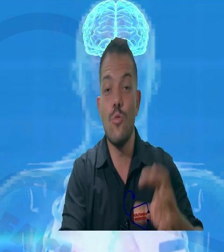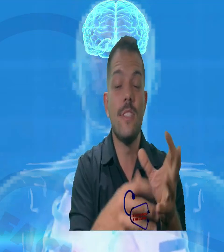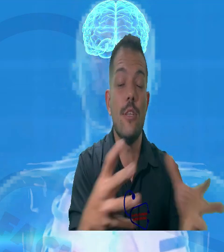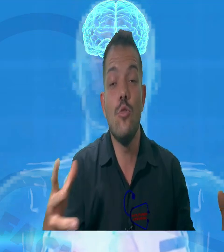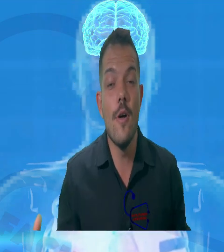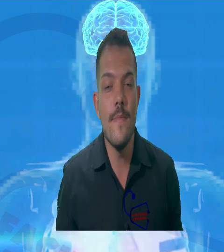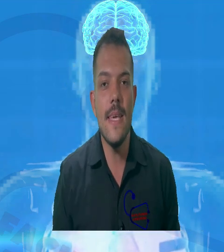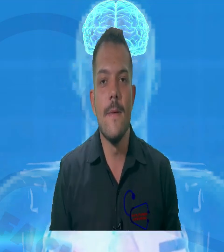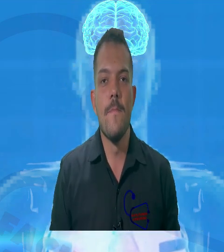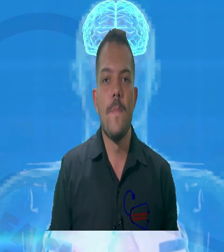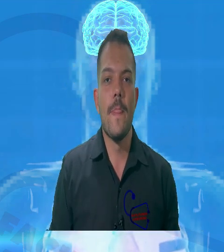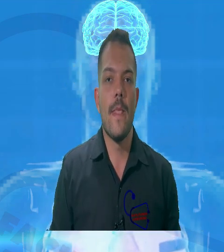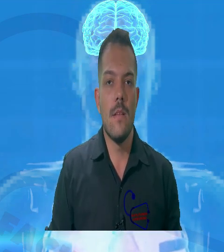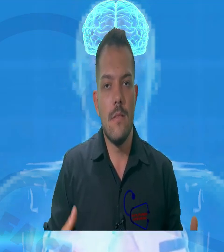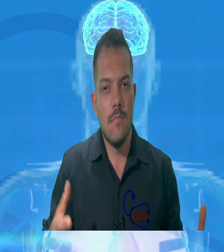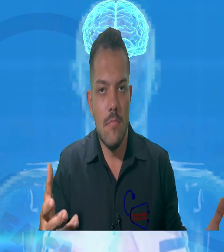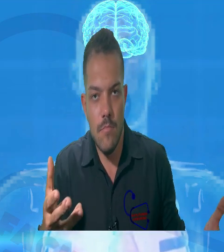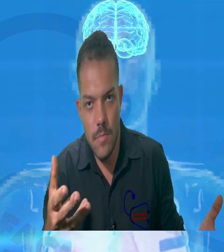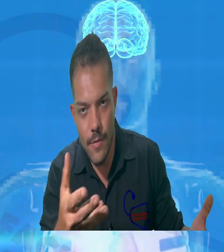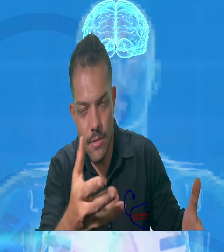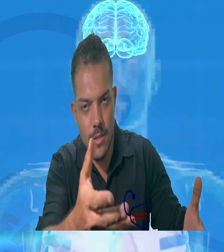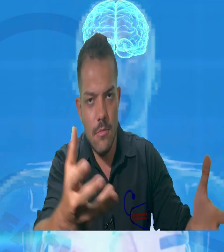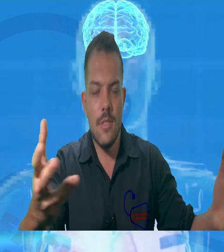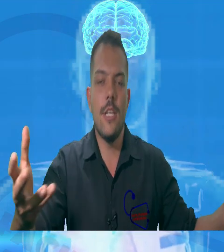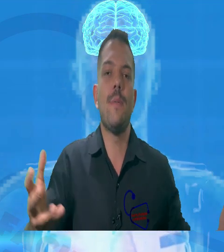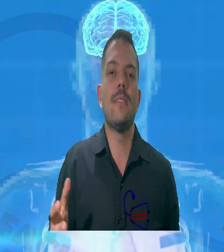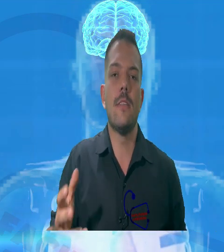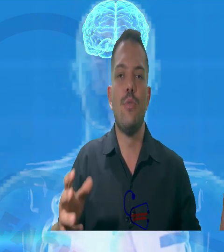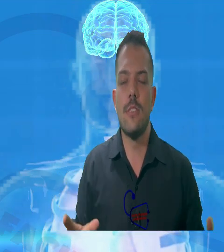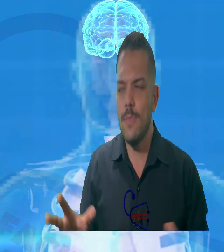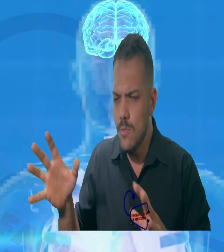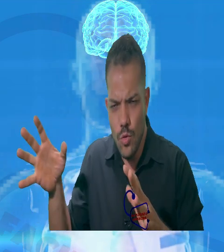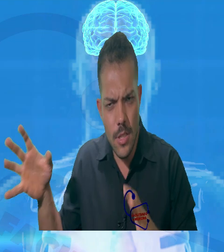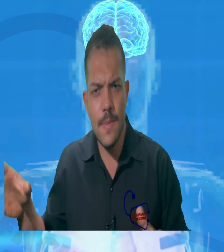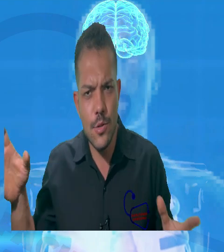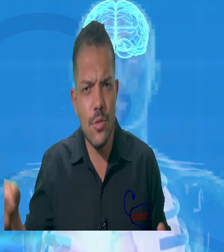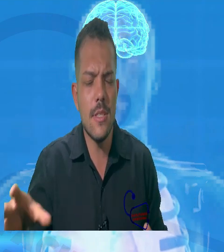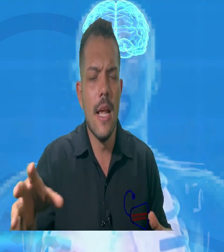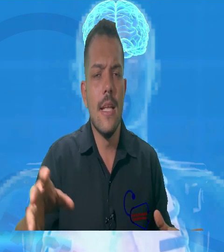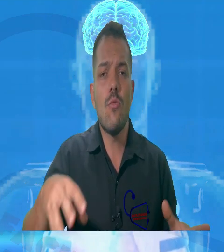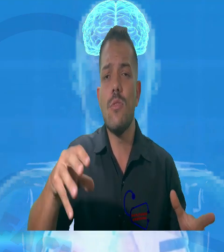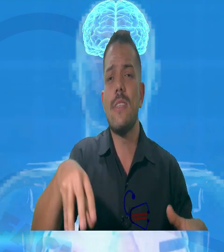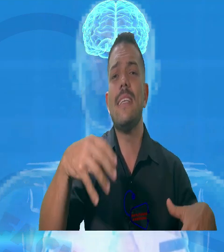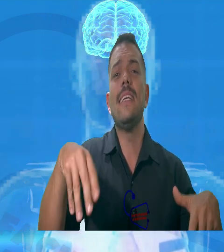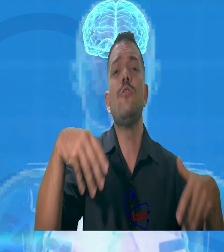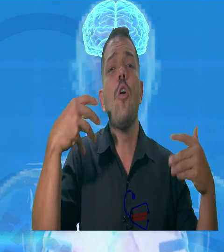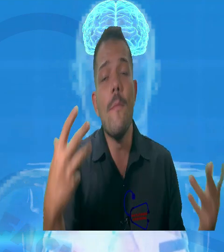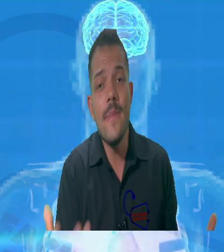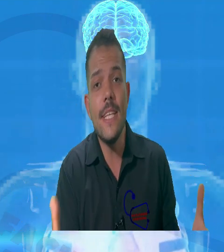I can't sleep maybe you're not going through this but many people can't even sleep